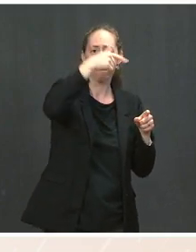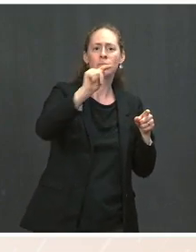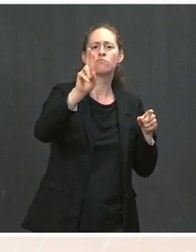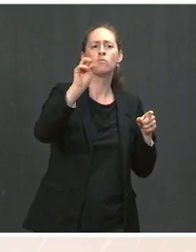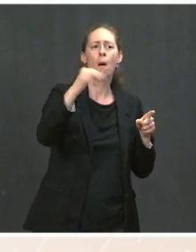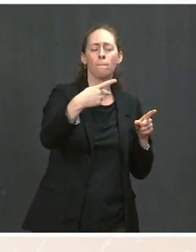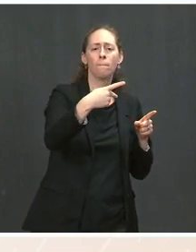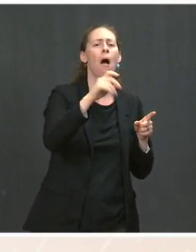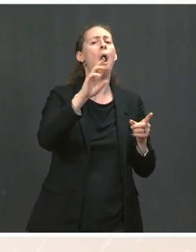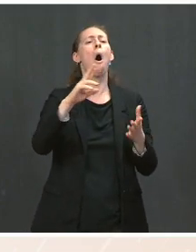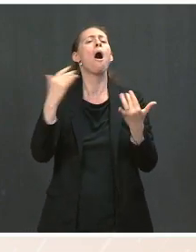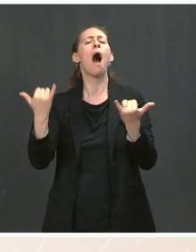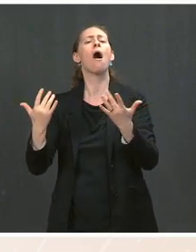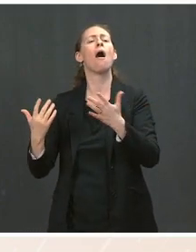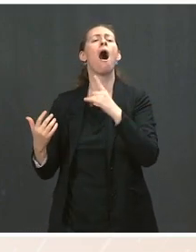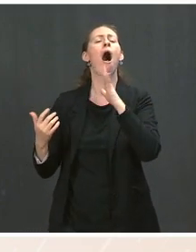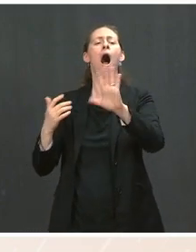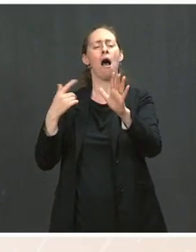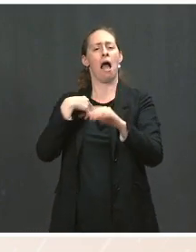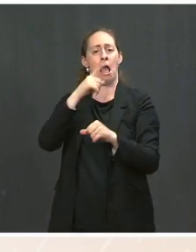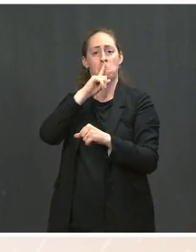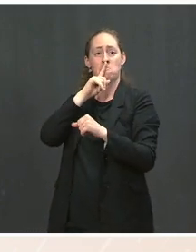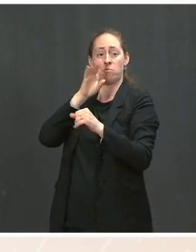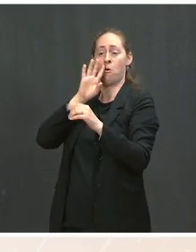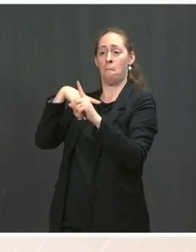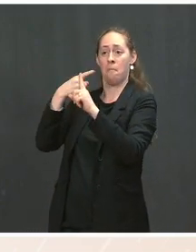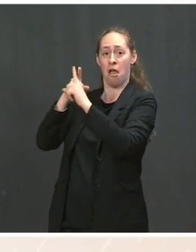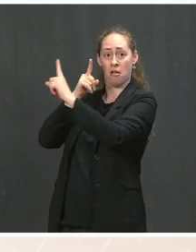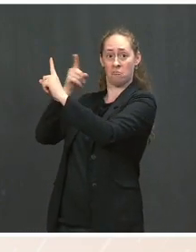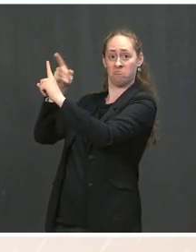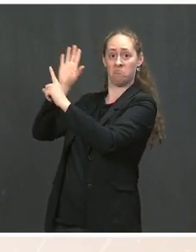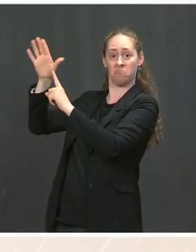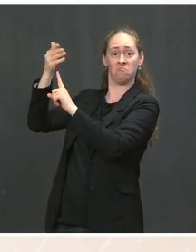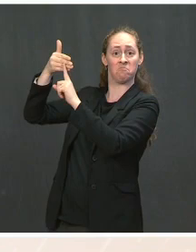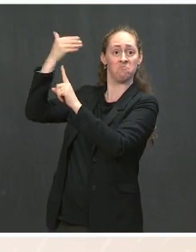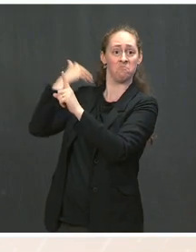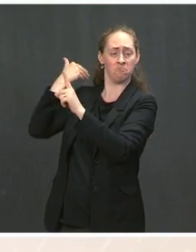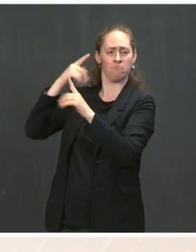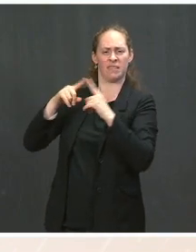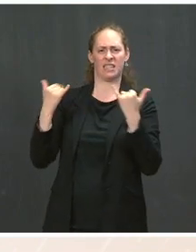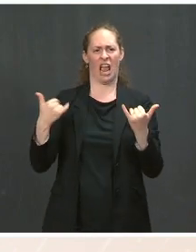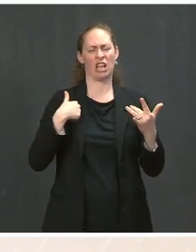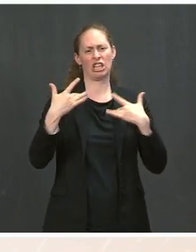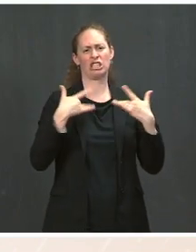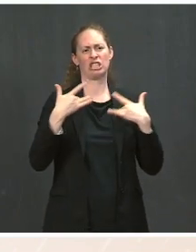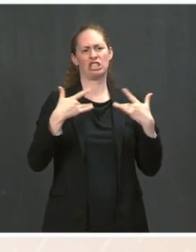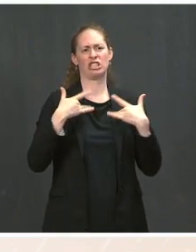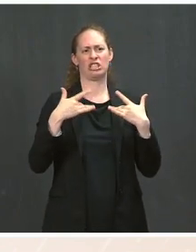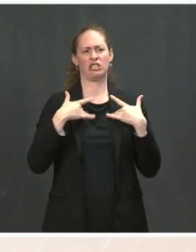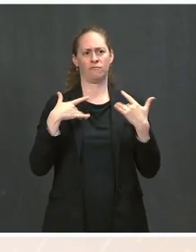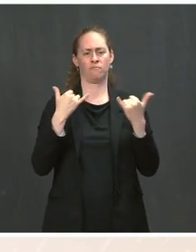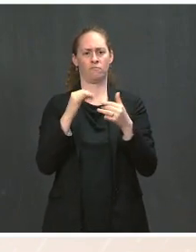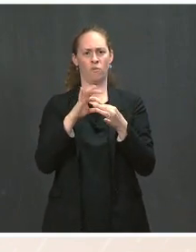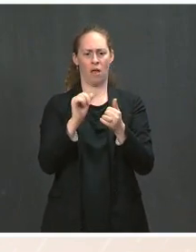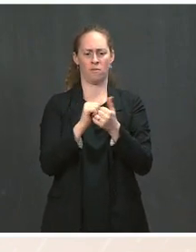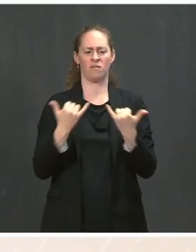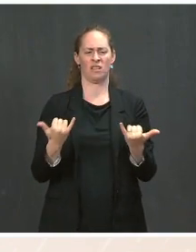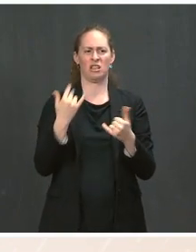But I will say that we had enough concern about these reports and about the targeting of our men and women serving --